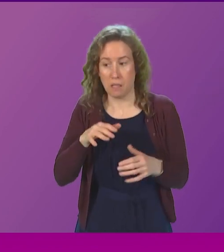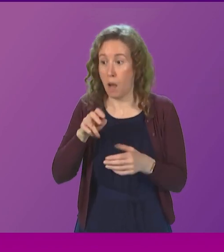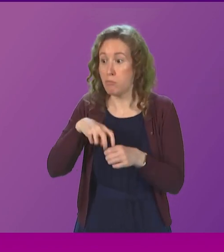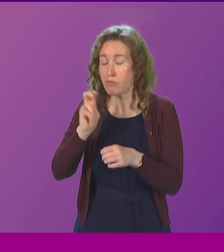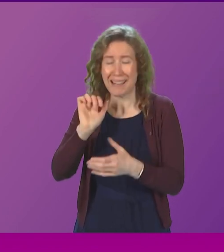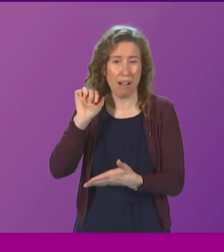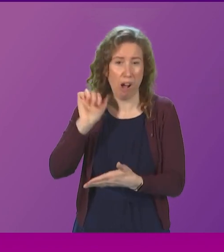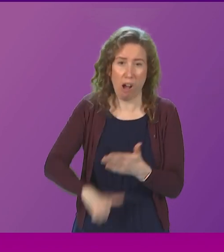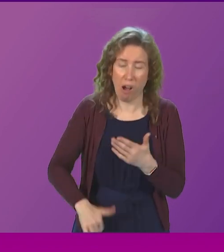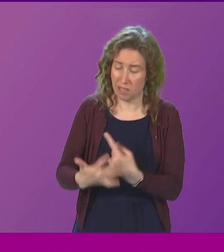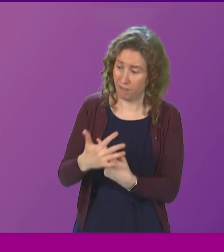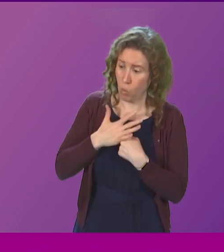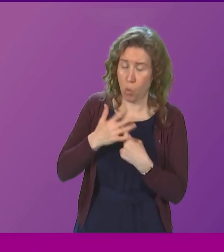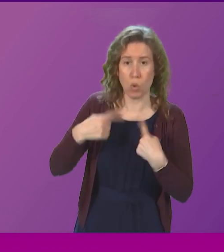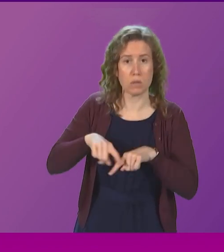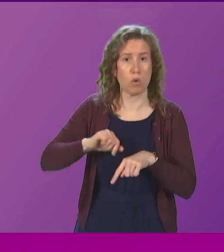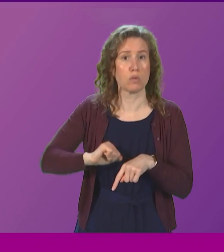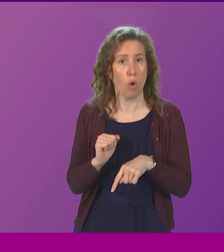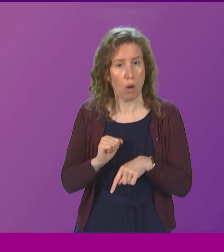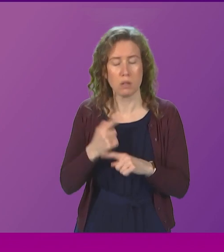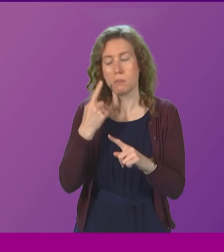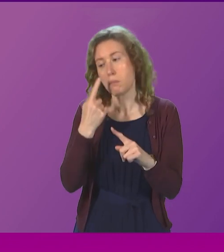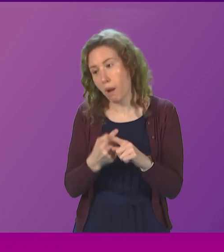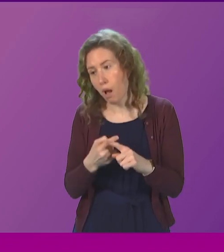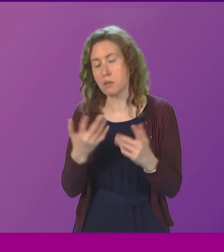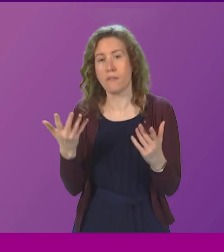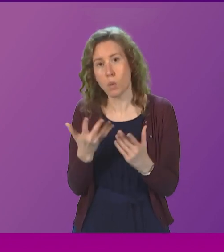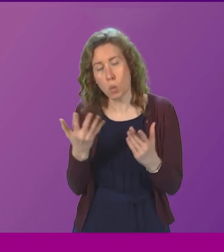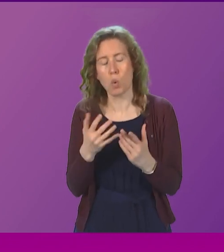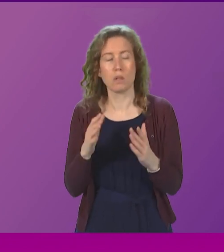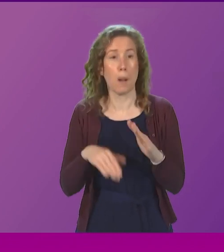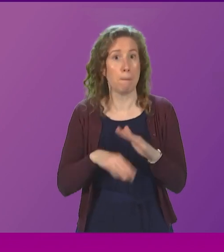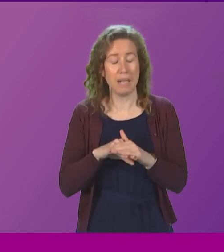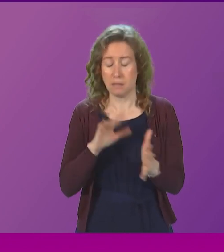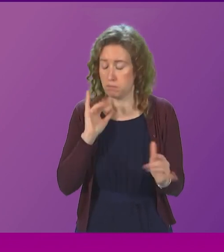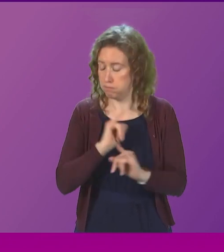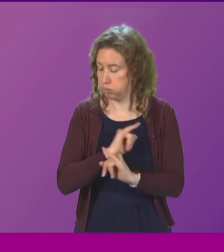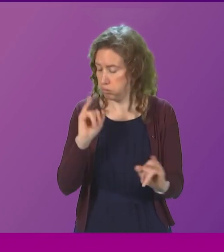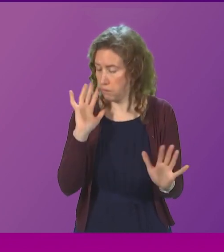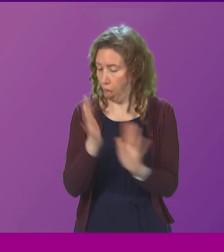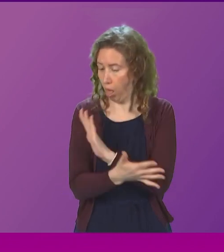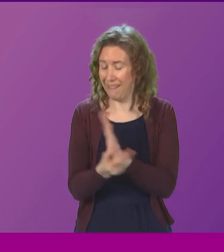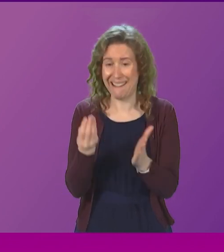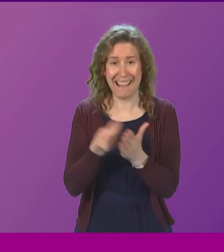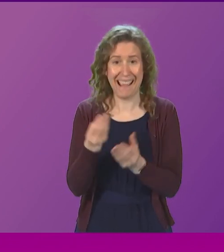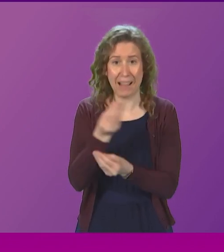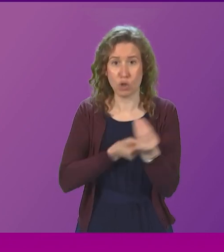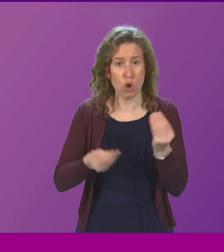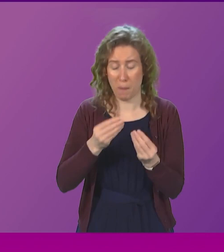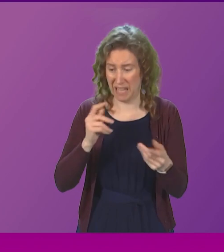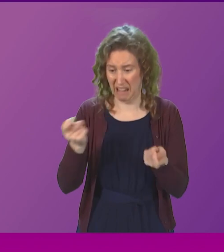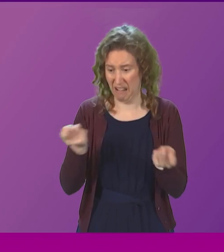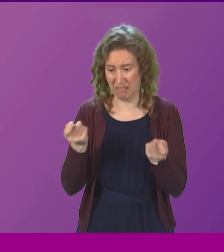imposed on Scotland and completely and utterly catastrophic economic mismanagement by the